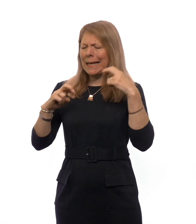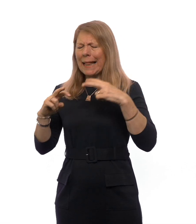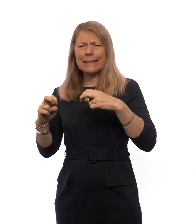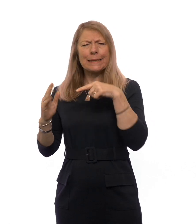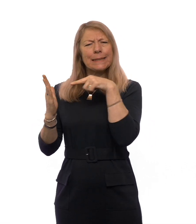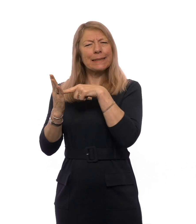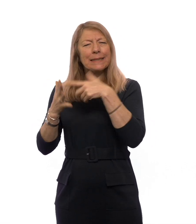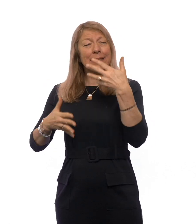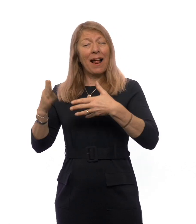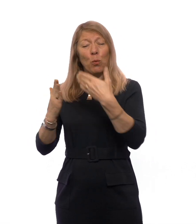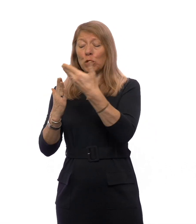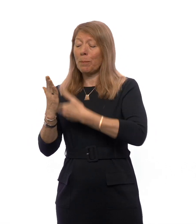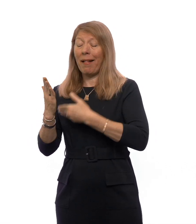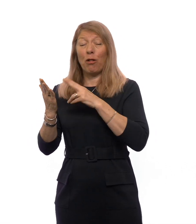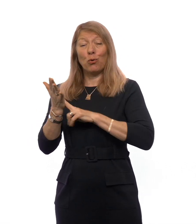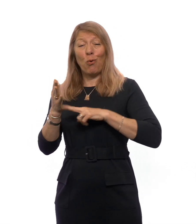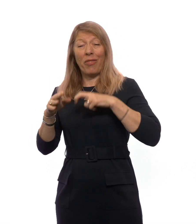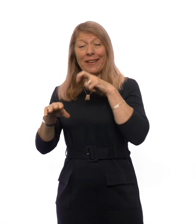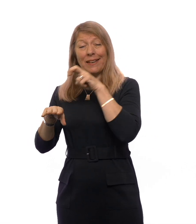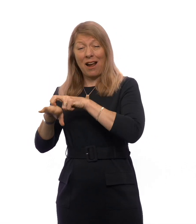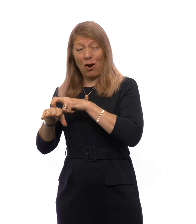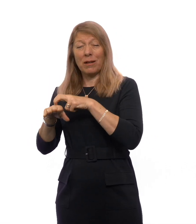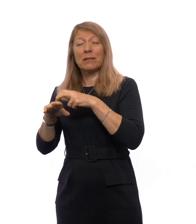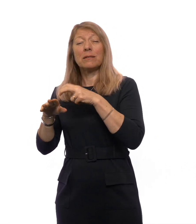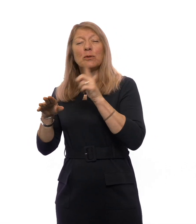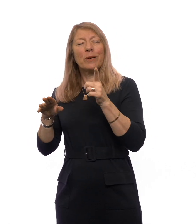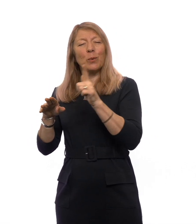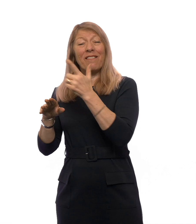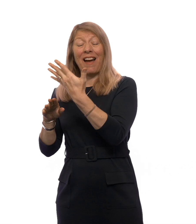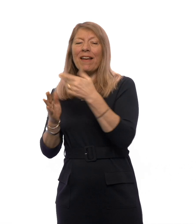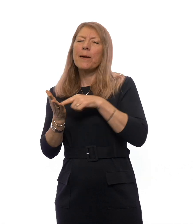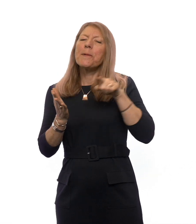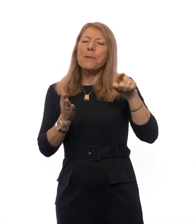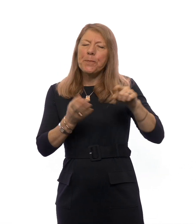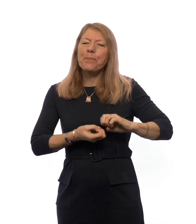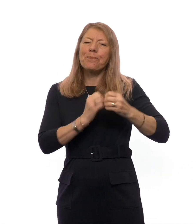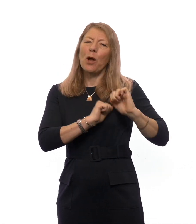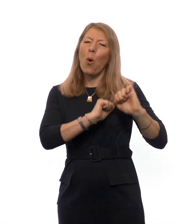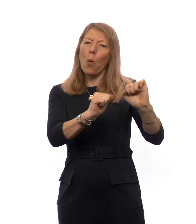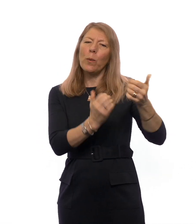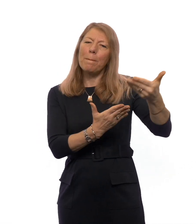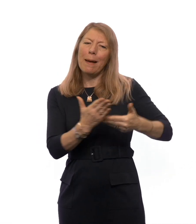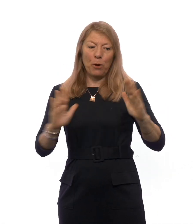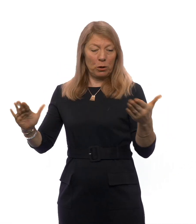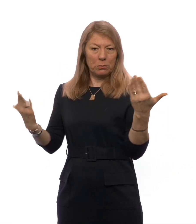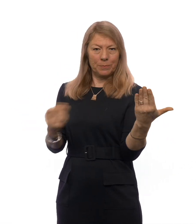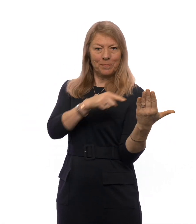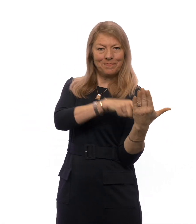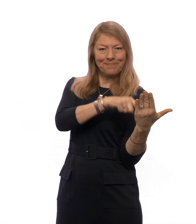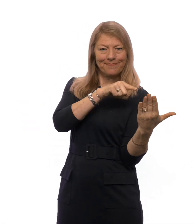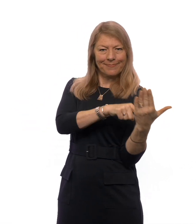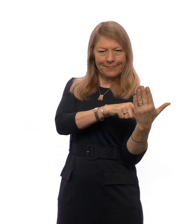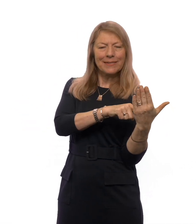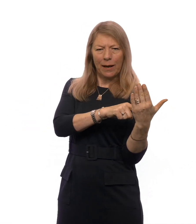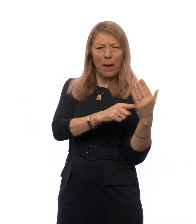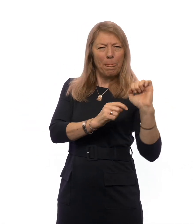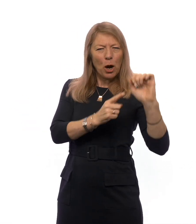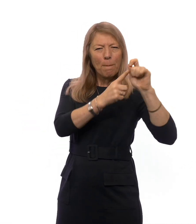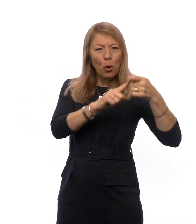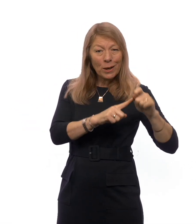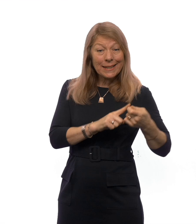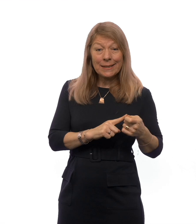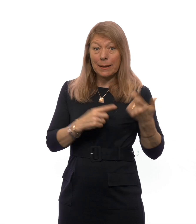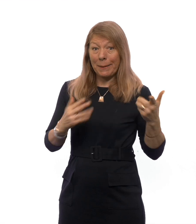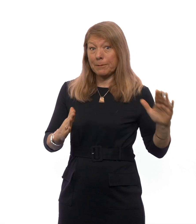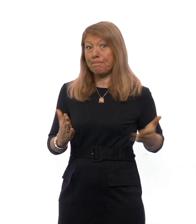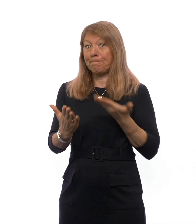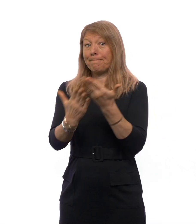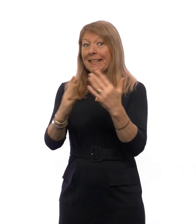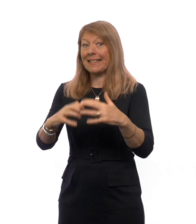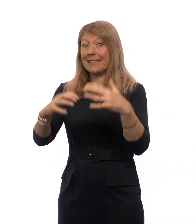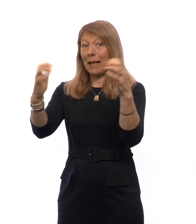introduced to the Assembly on the 10th of February 2025.